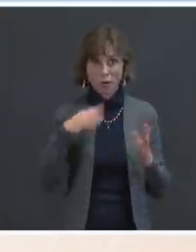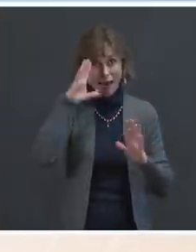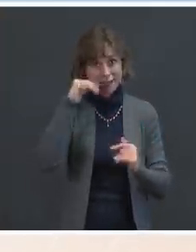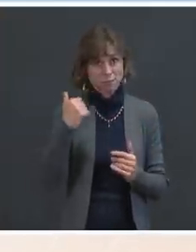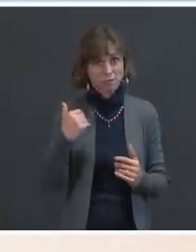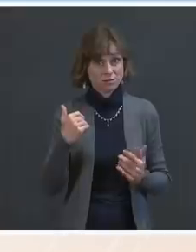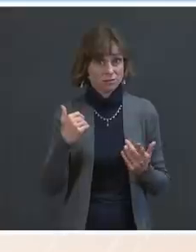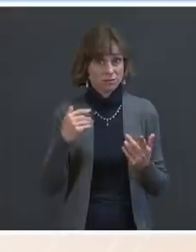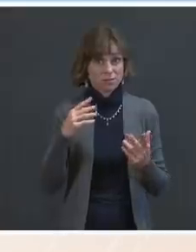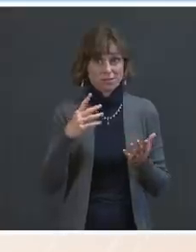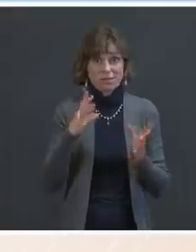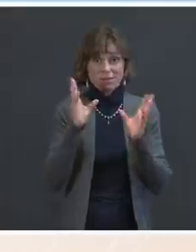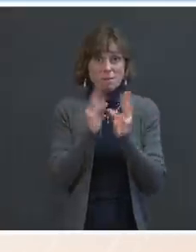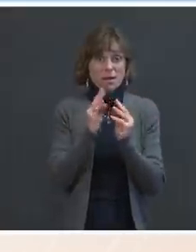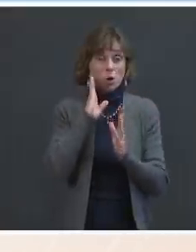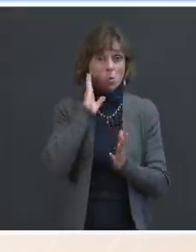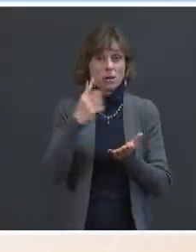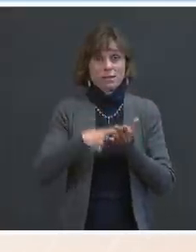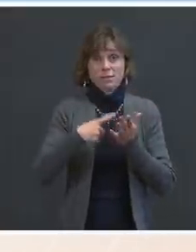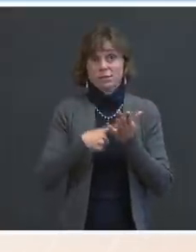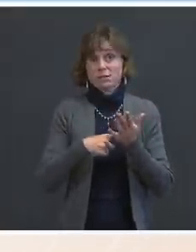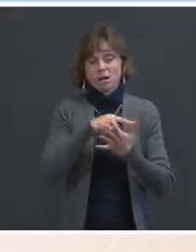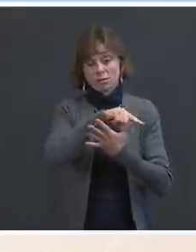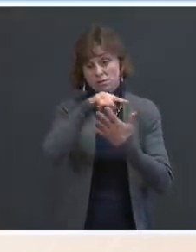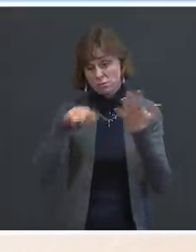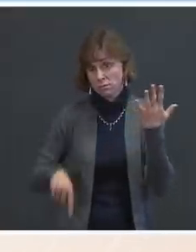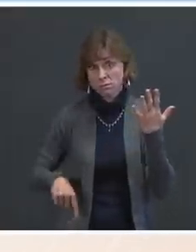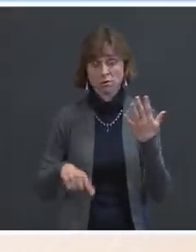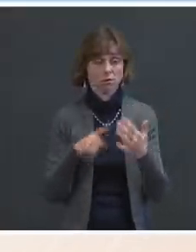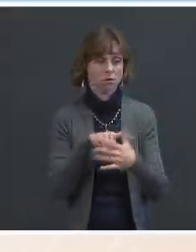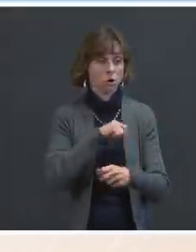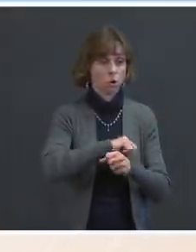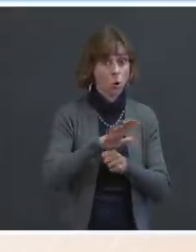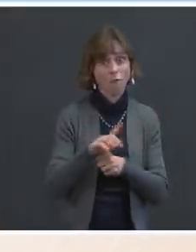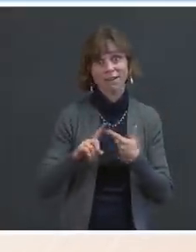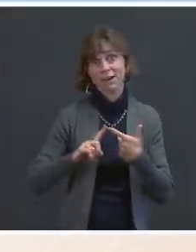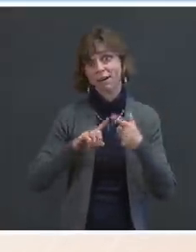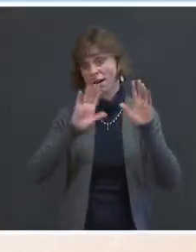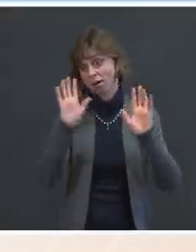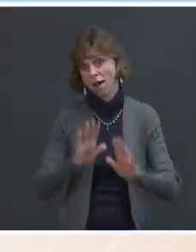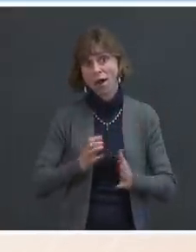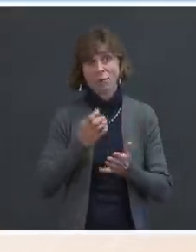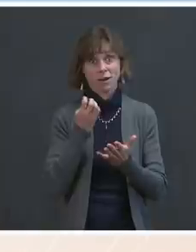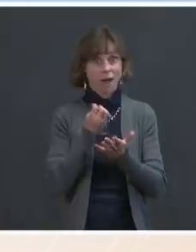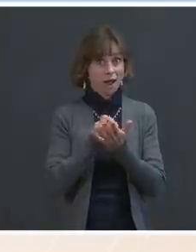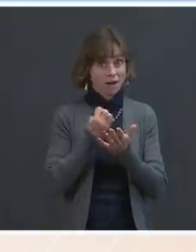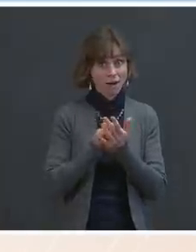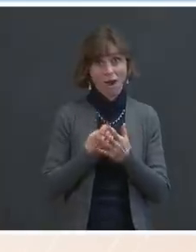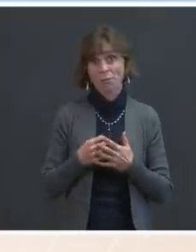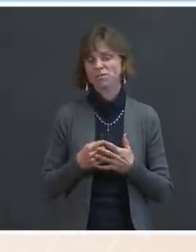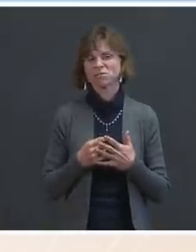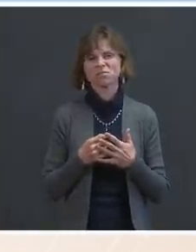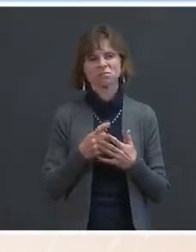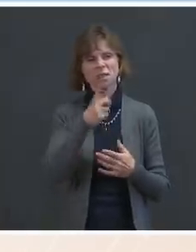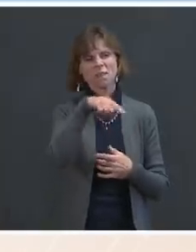we're facing as a global community -- from COVID, to climate, economic cooperation. I'm sure they all will bring up a number of issues,